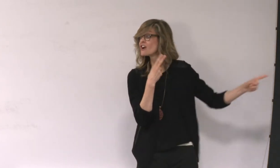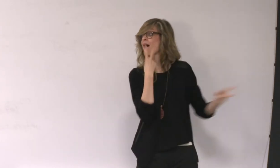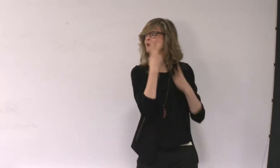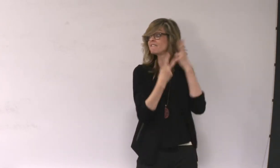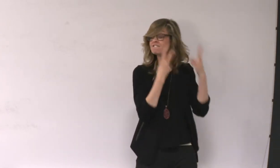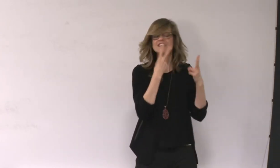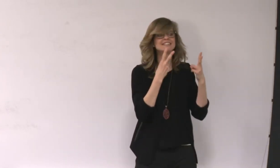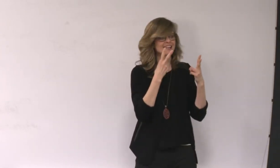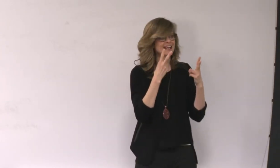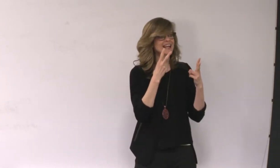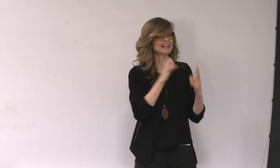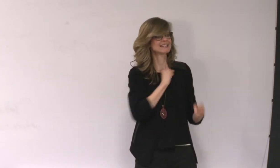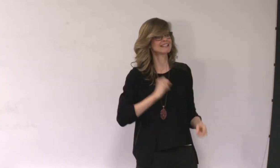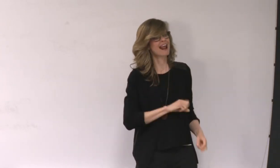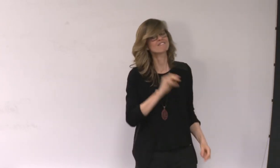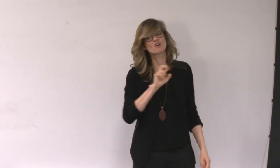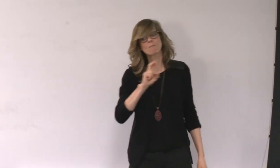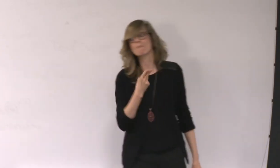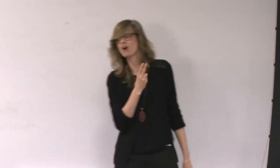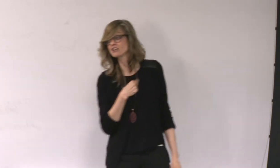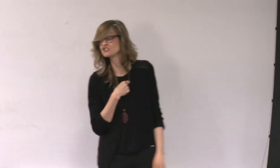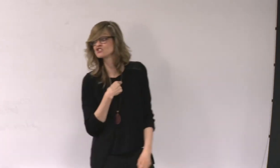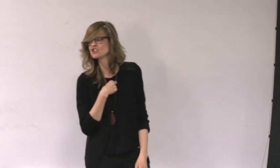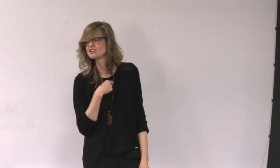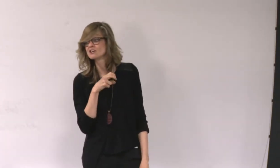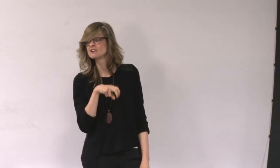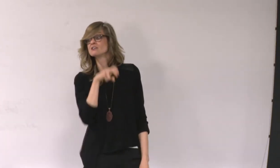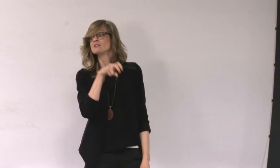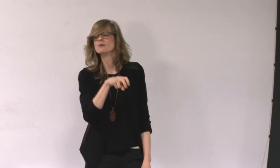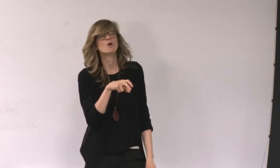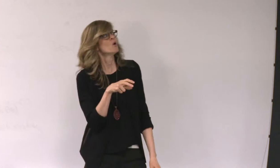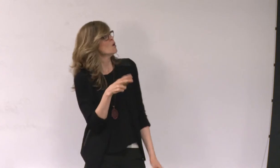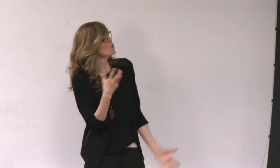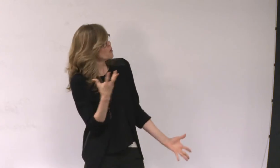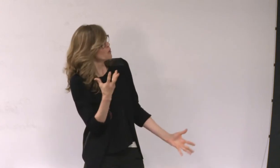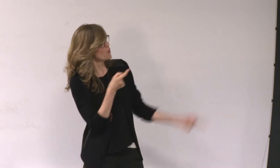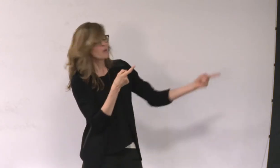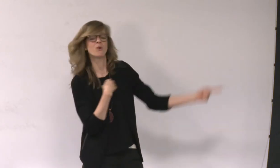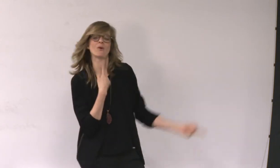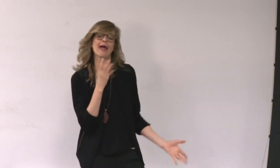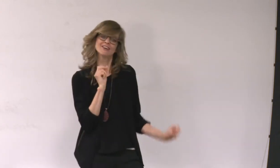THAT I VISITED STANFORD UNIVERSITY IN MARCH, AND I THOUGHT, WOW.